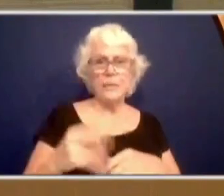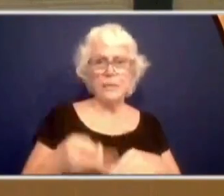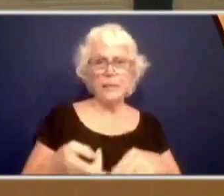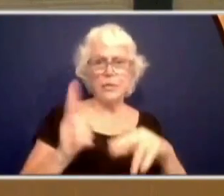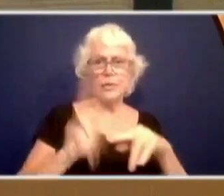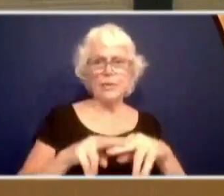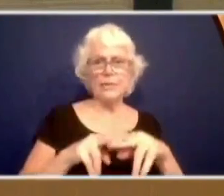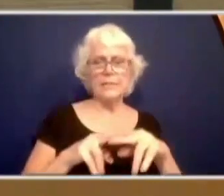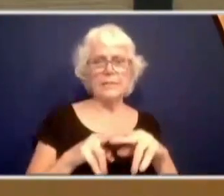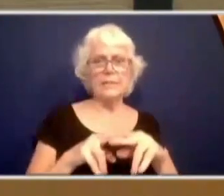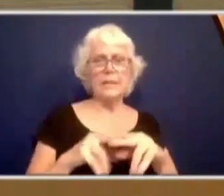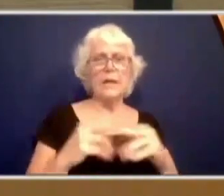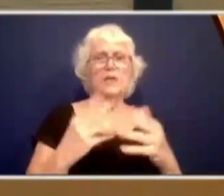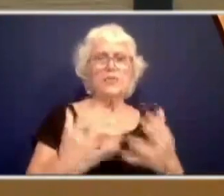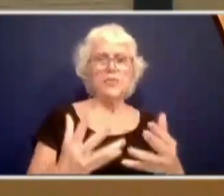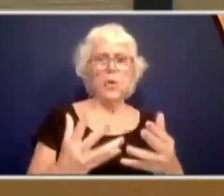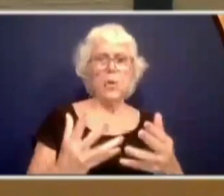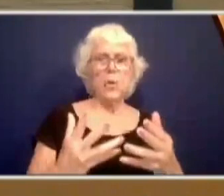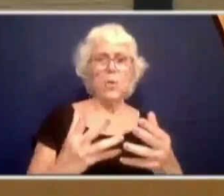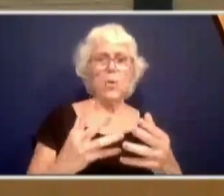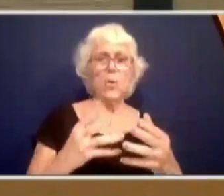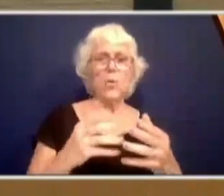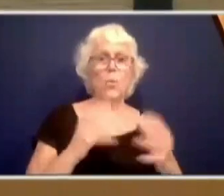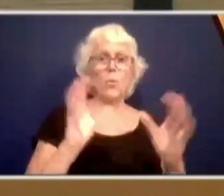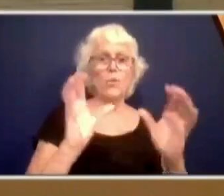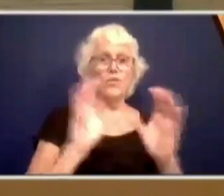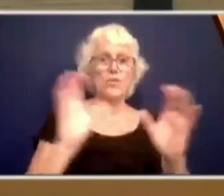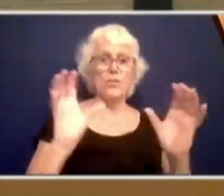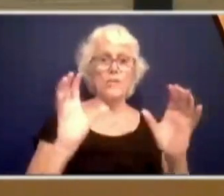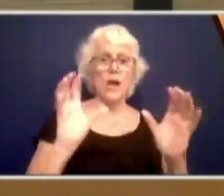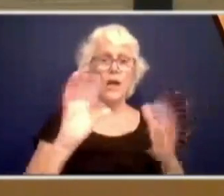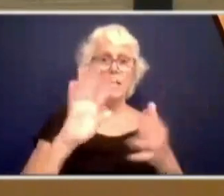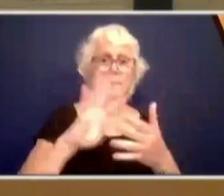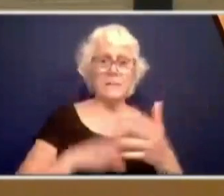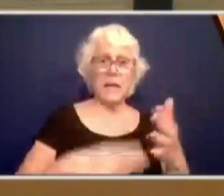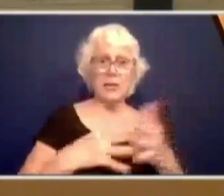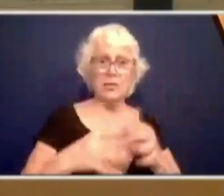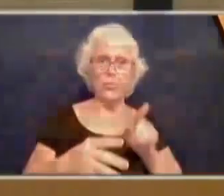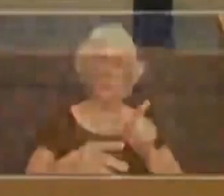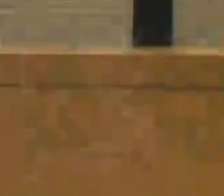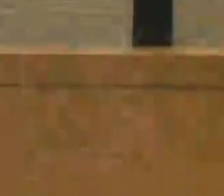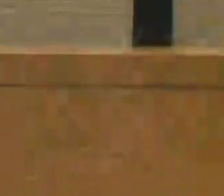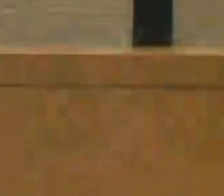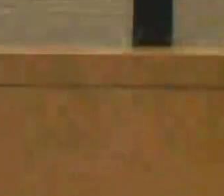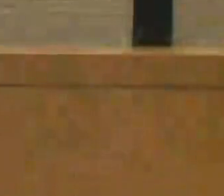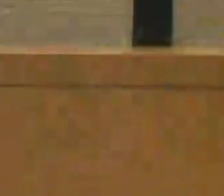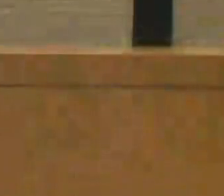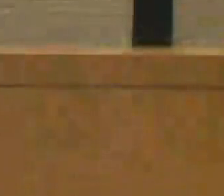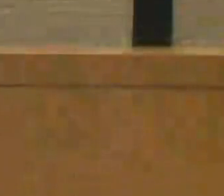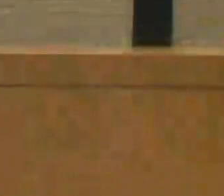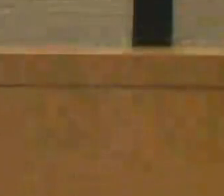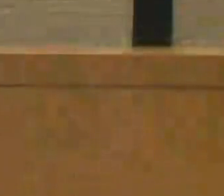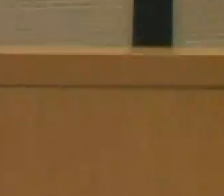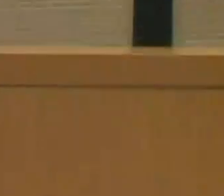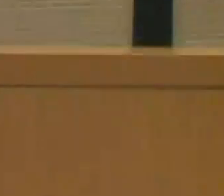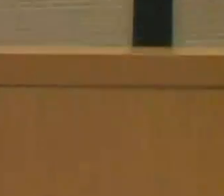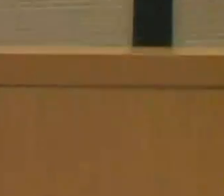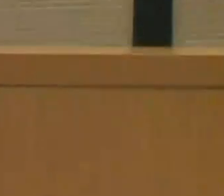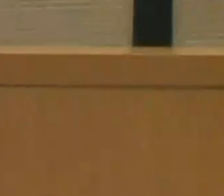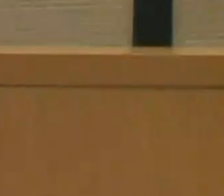So in the certified schedule. Uh, these individuals will have the potential of earning nearly double the pay,